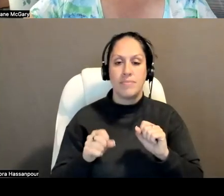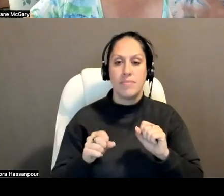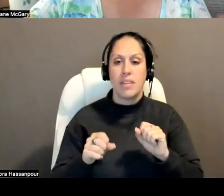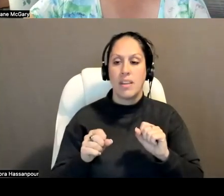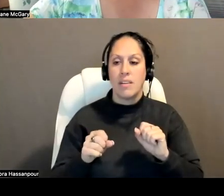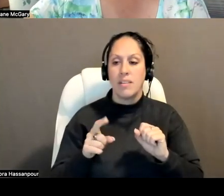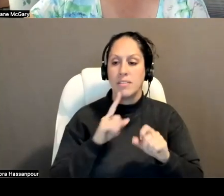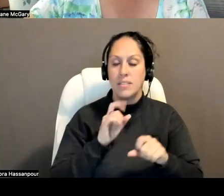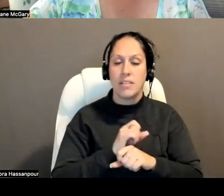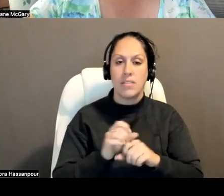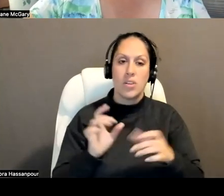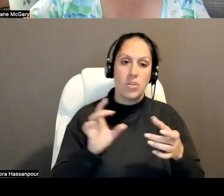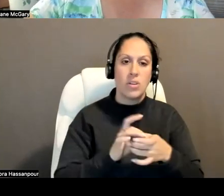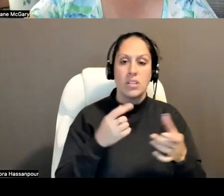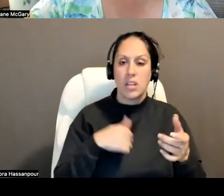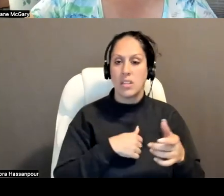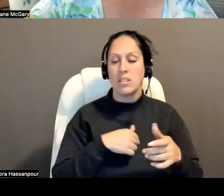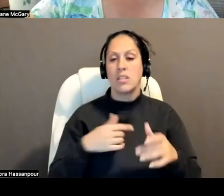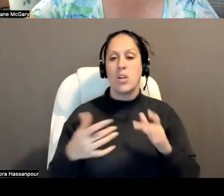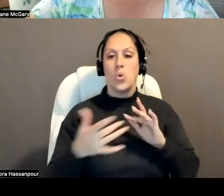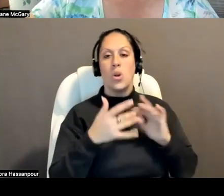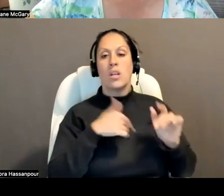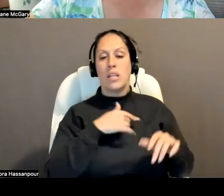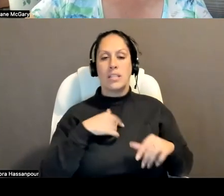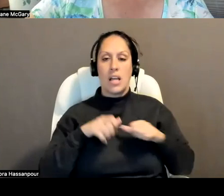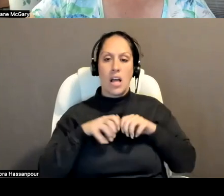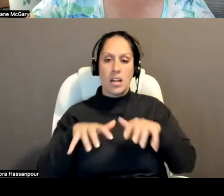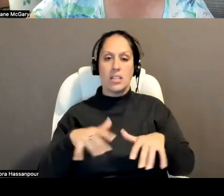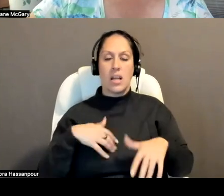reach us as an audience. I'm so looking forward to sharing what you do